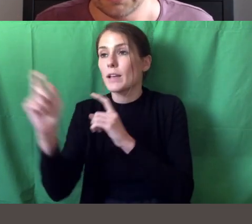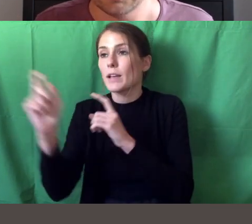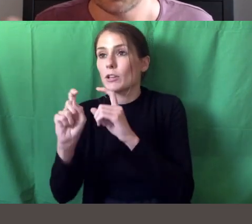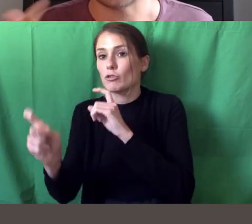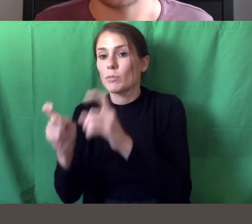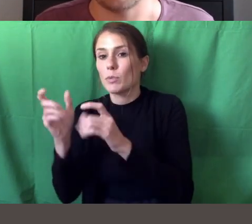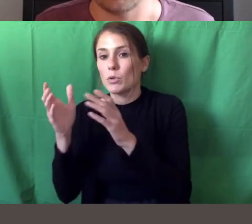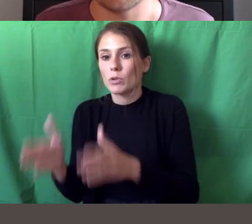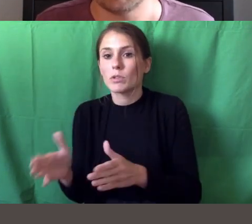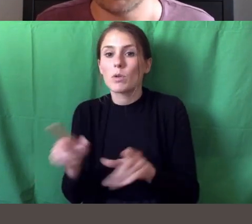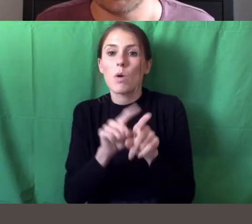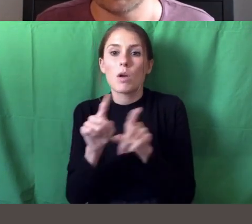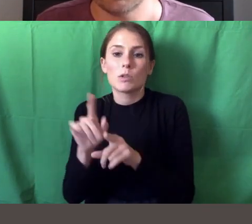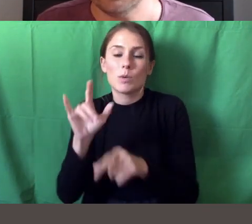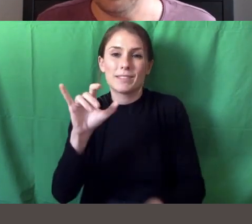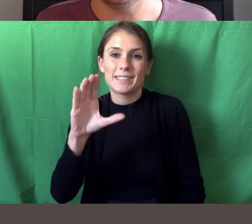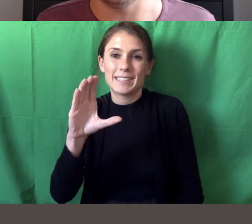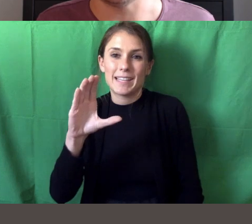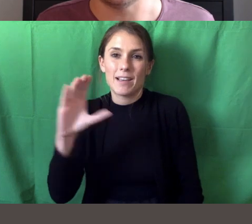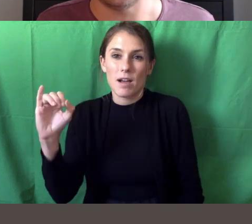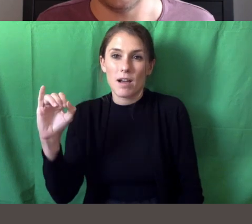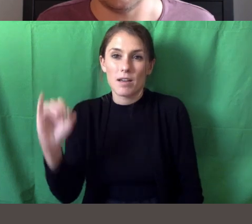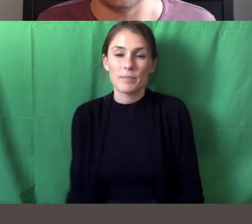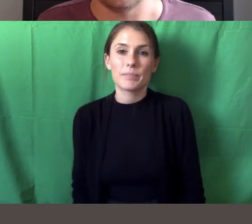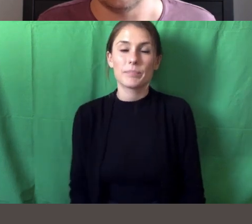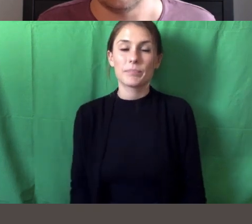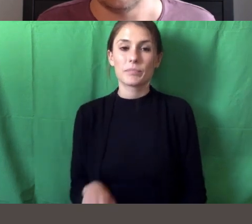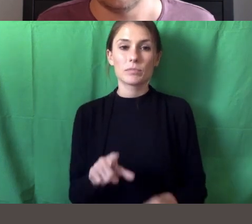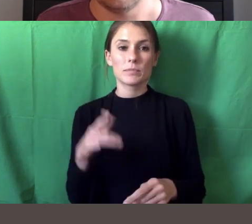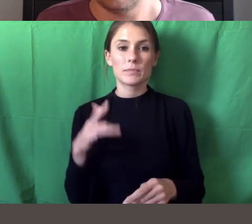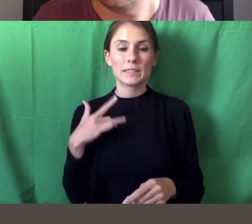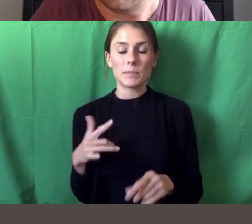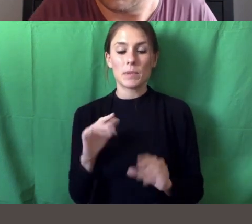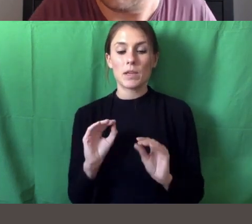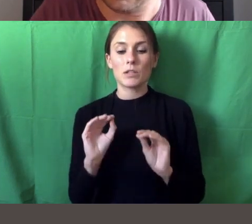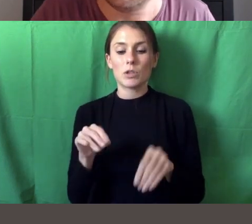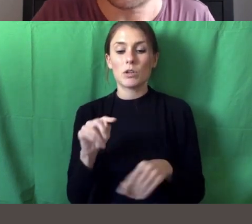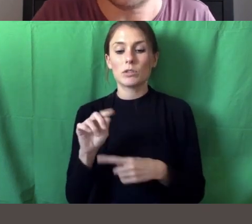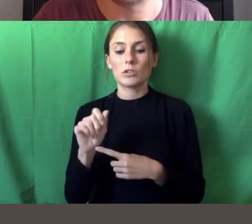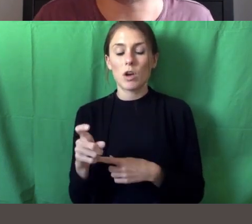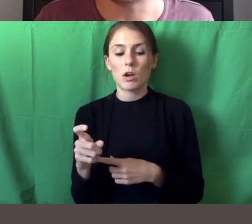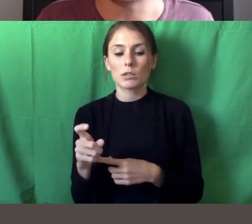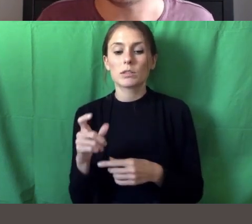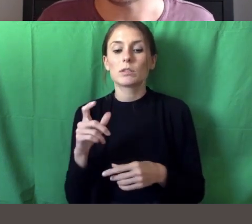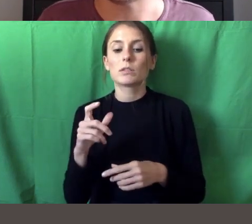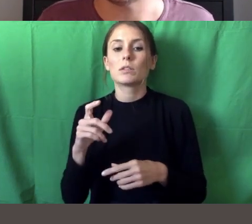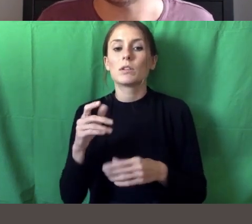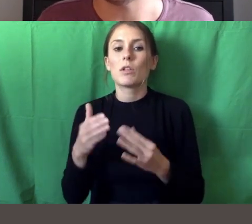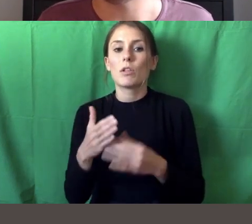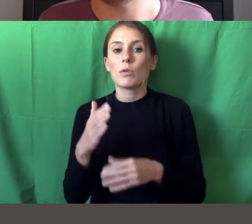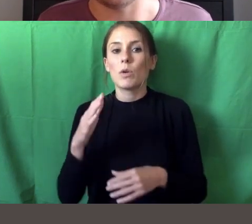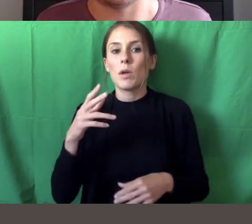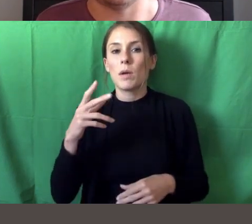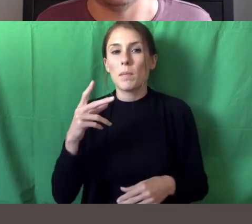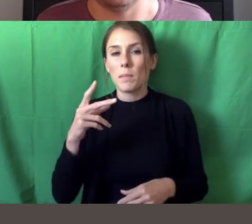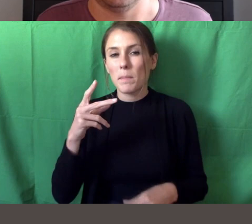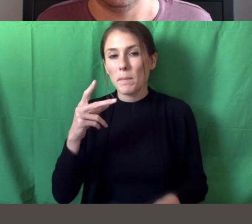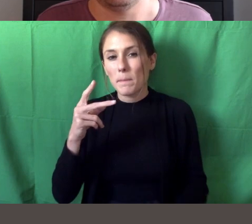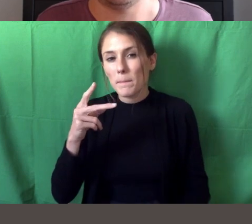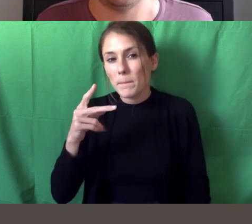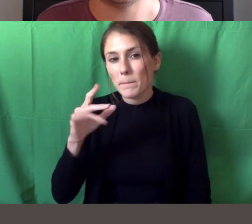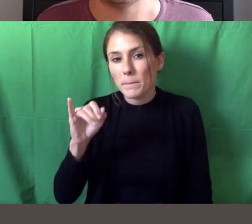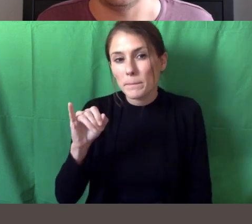to you, your colleagues, to external contributors and also in CI. I usually install tox via